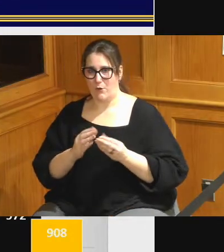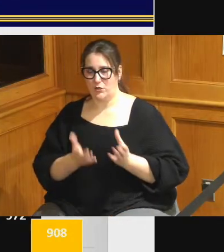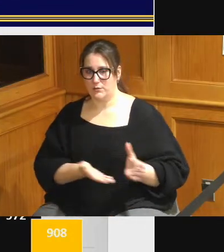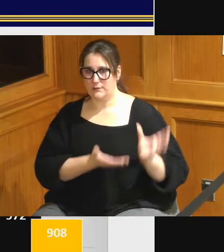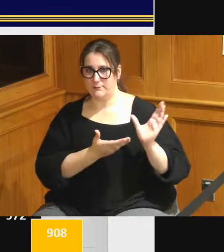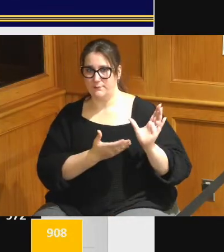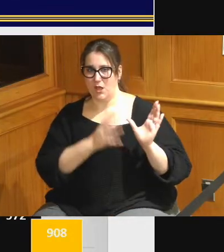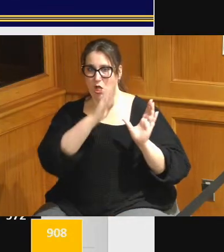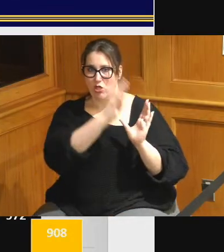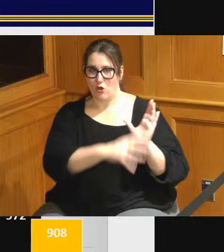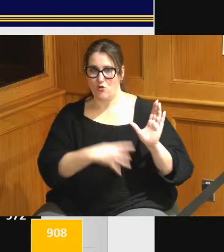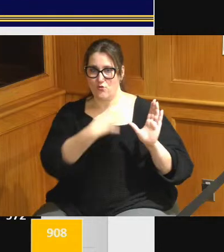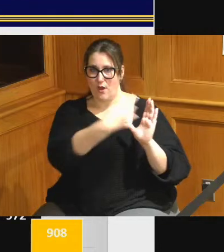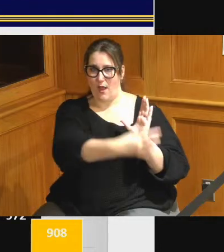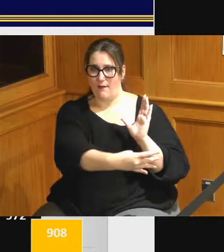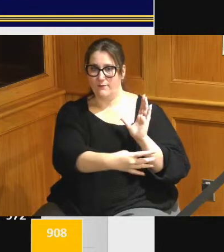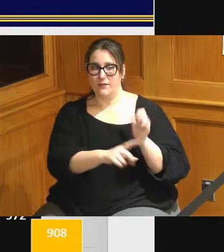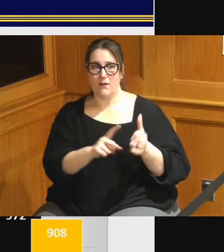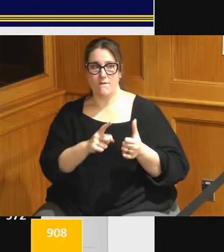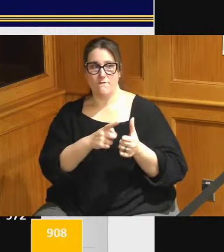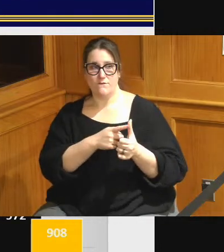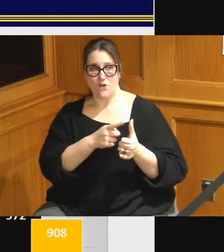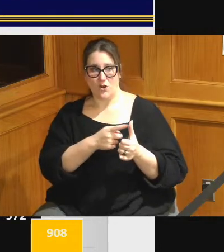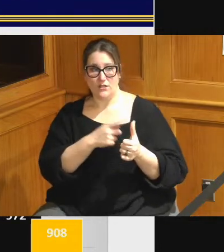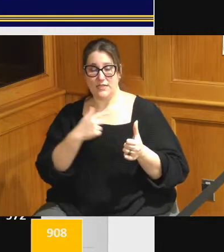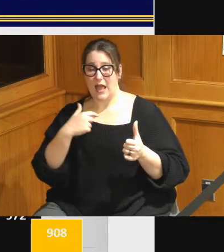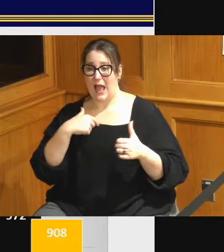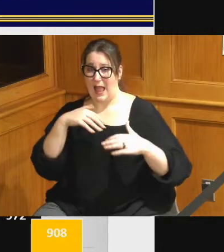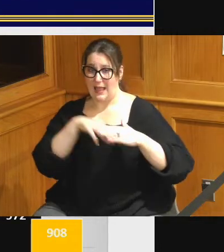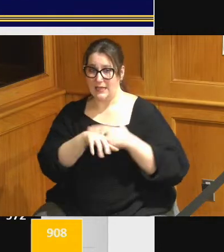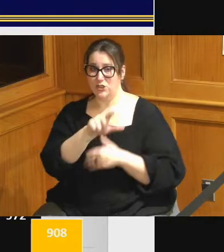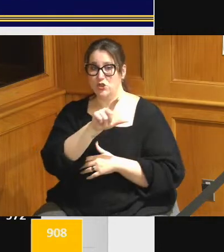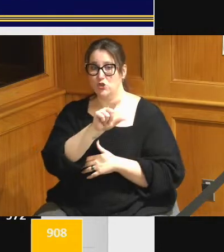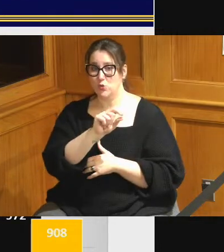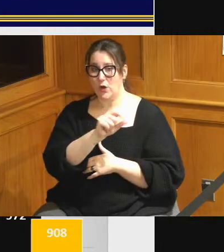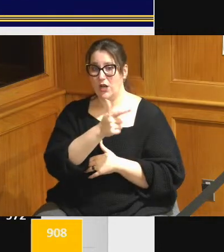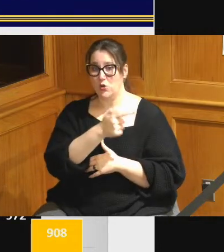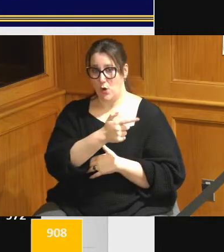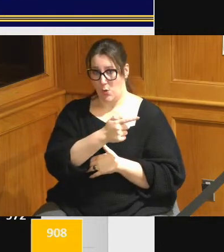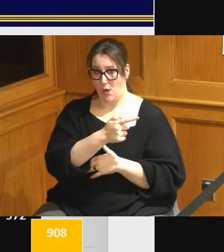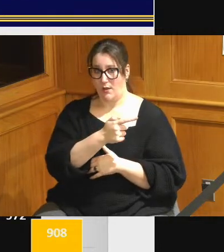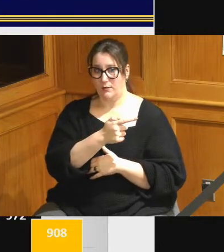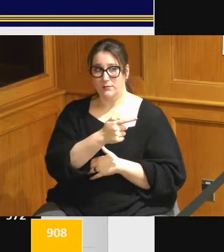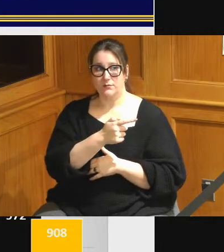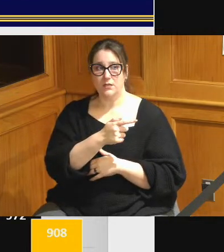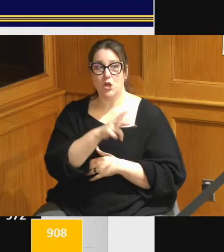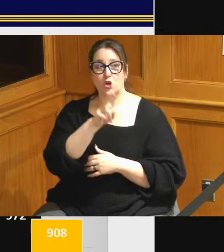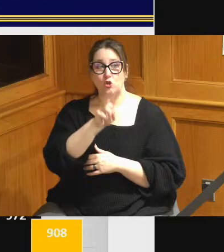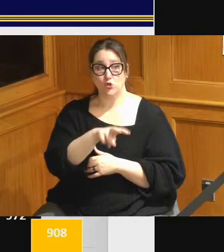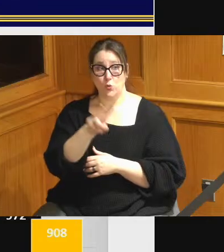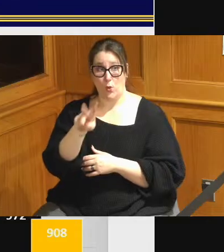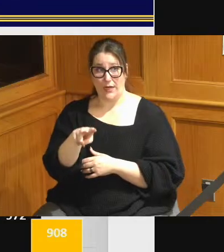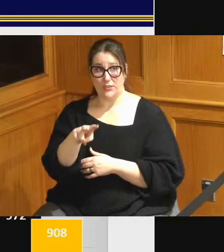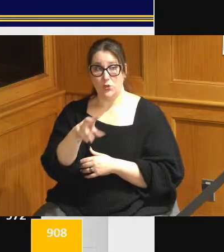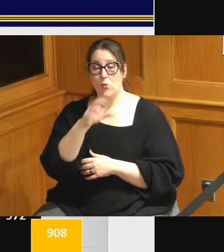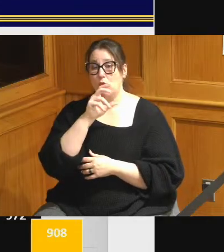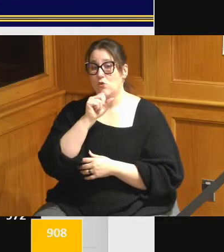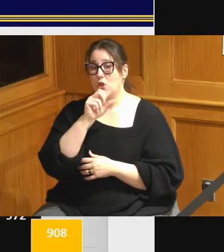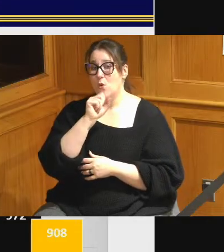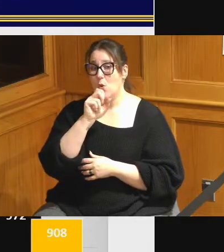I'd like to first of all this is when I came on in 2021. You'll see in 2022 the orange presents